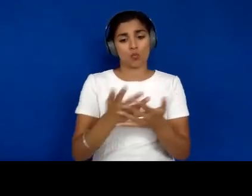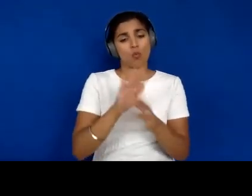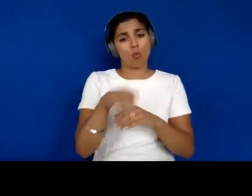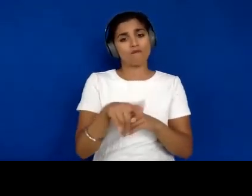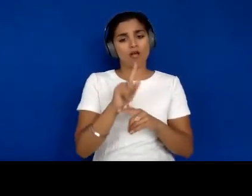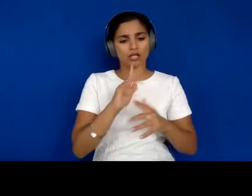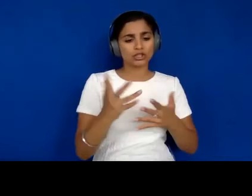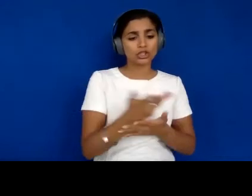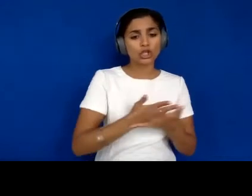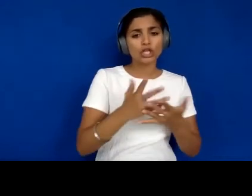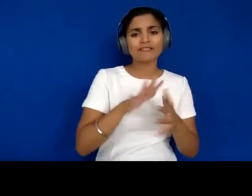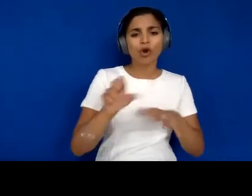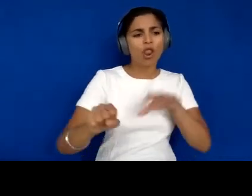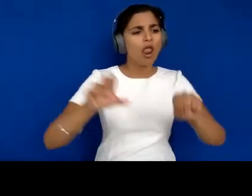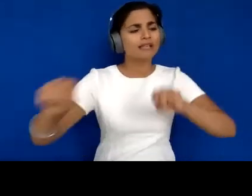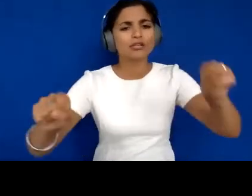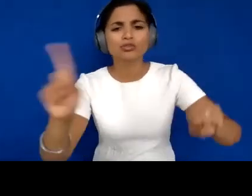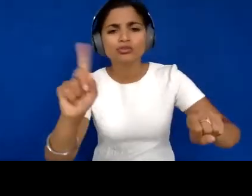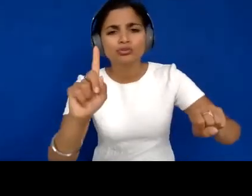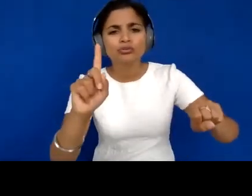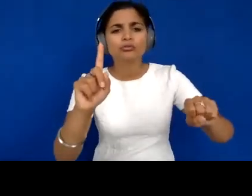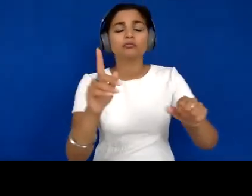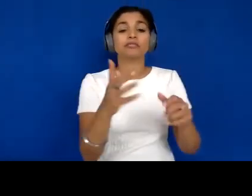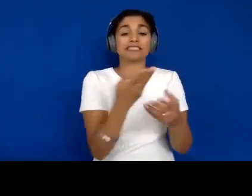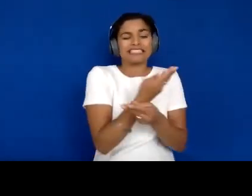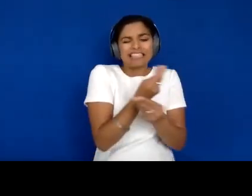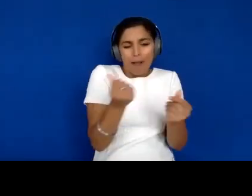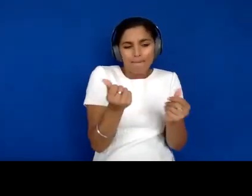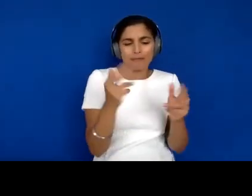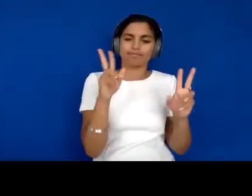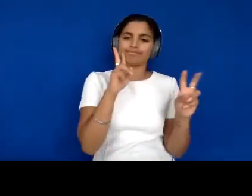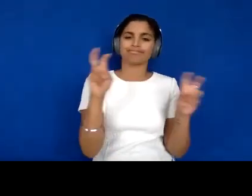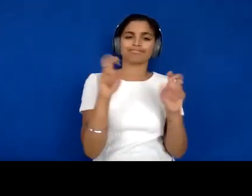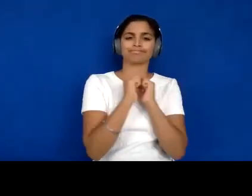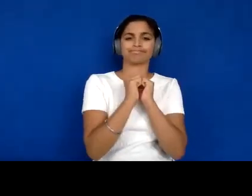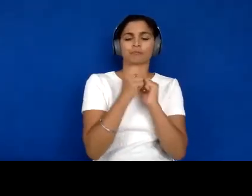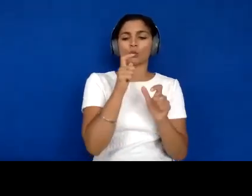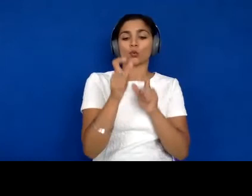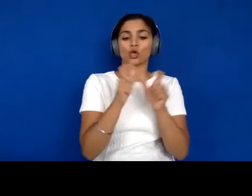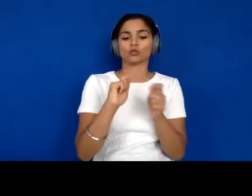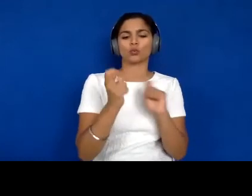certain form of appropriation and clarification of academic production of